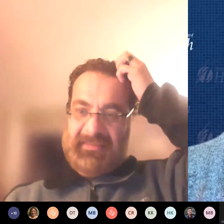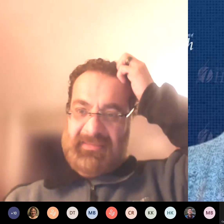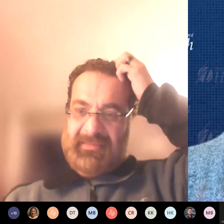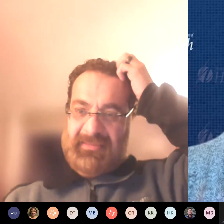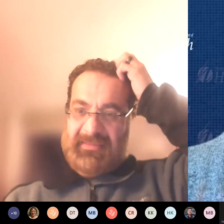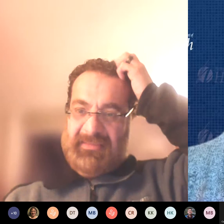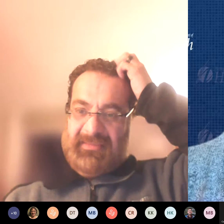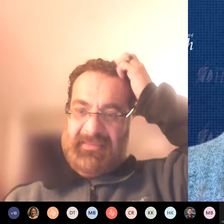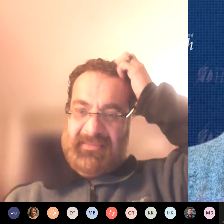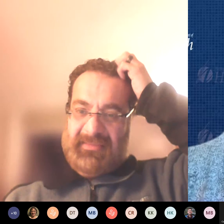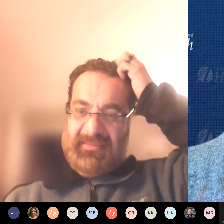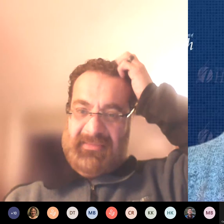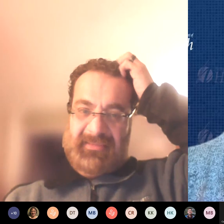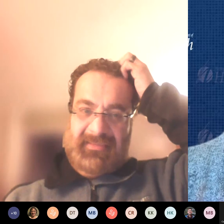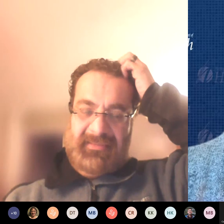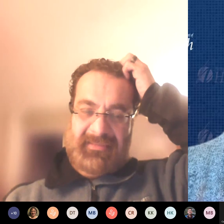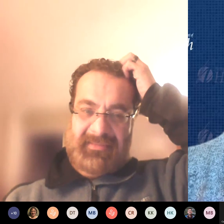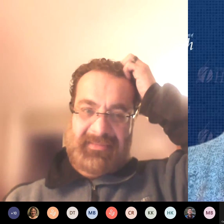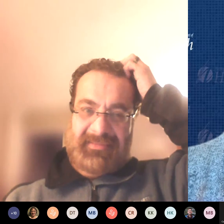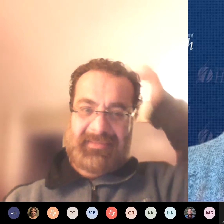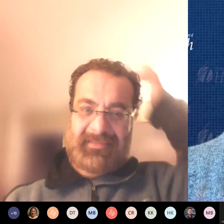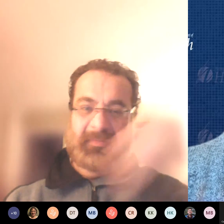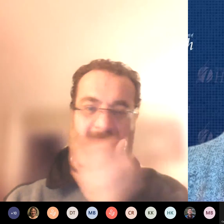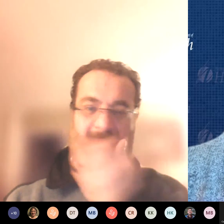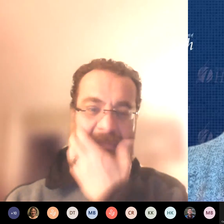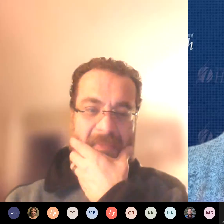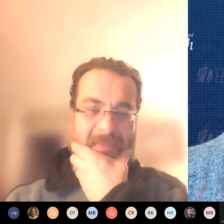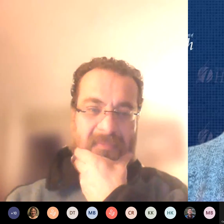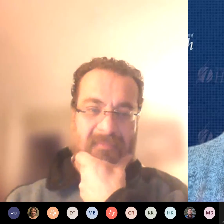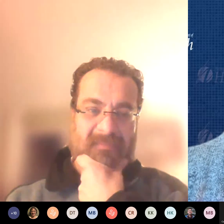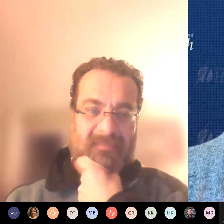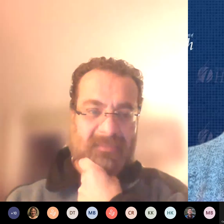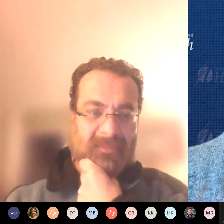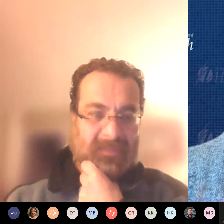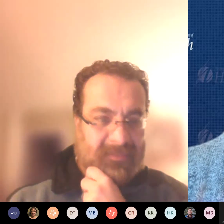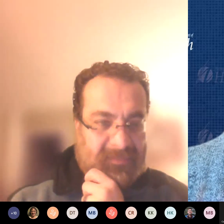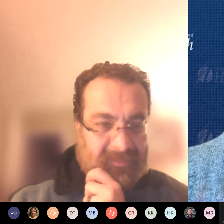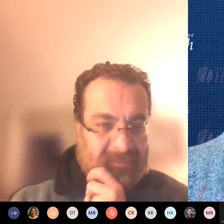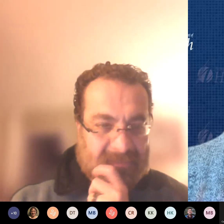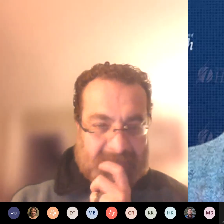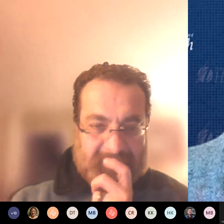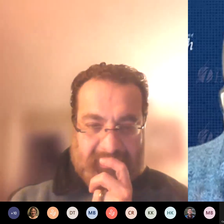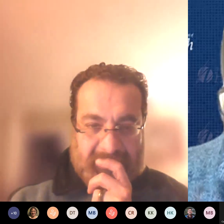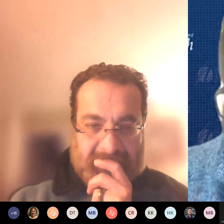[Robin] I'll say, I'll turn off my mic 'cause I think there's still a lot of people here. I can't tell.